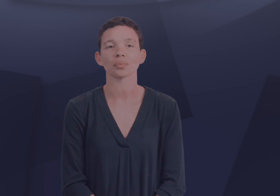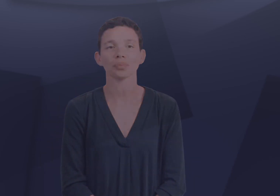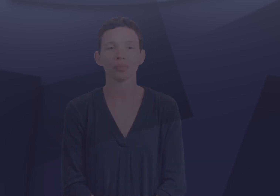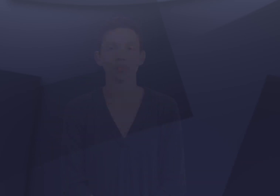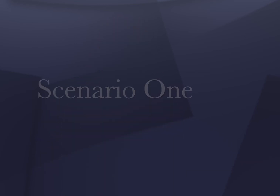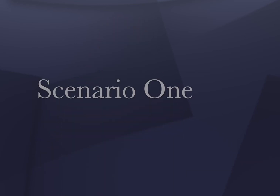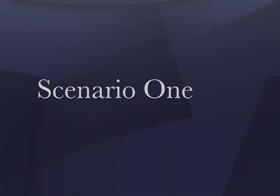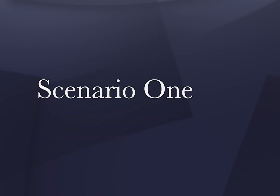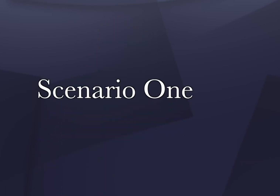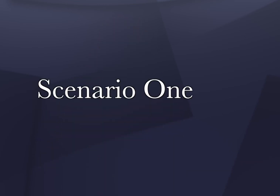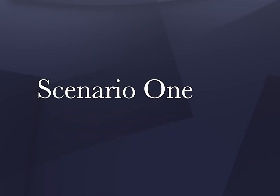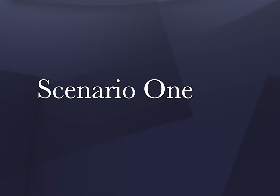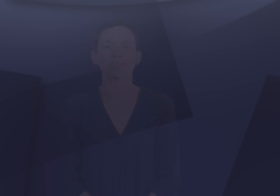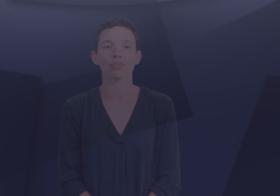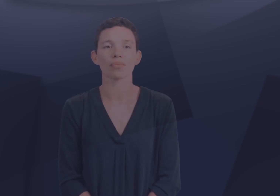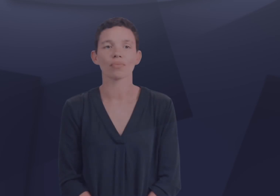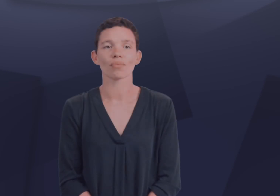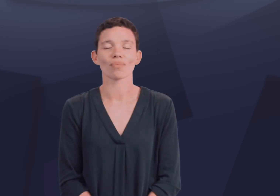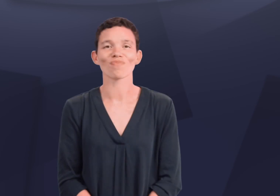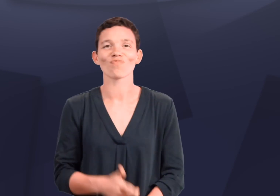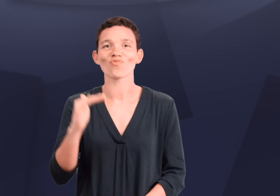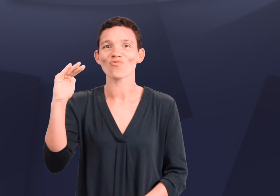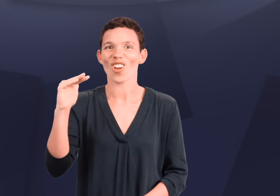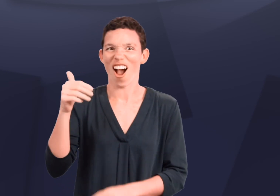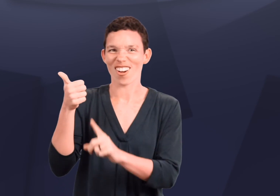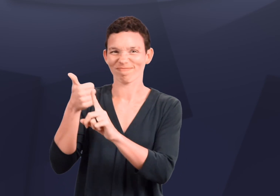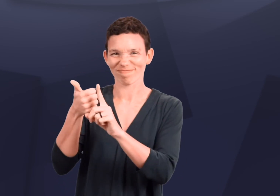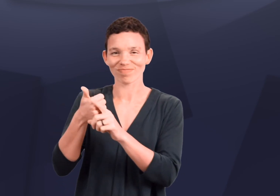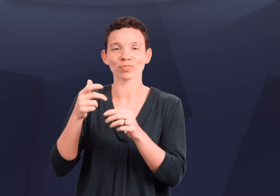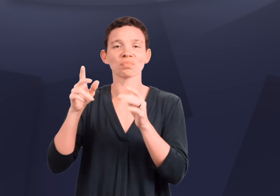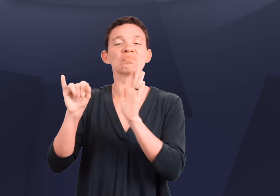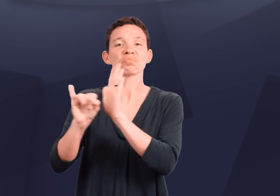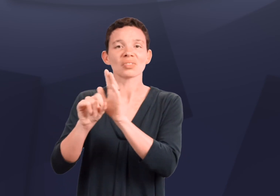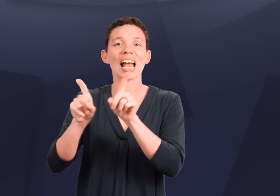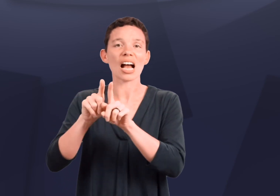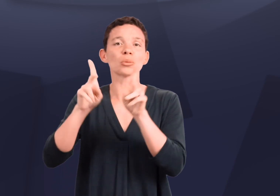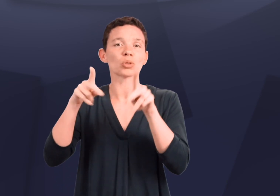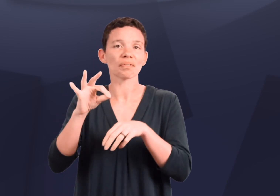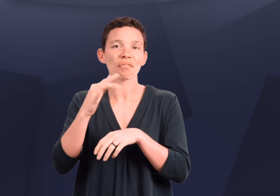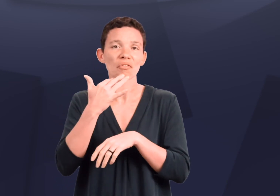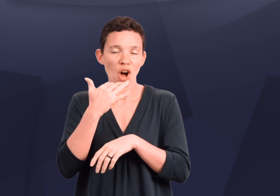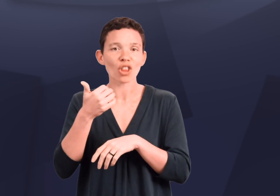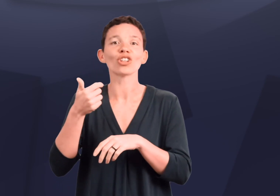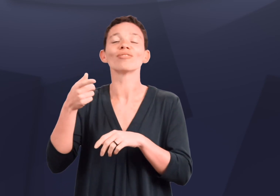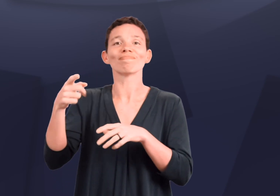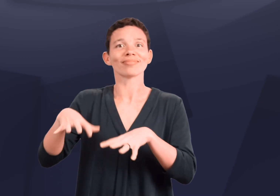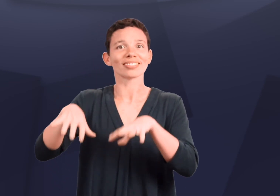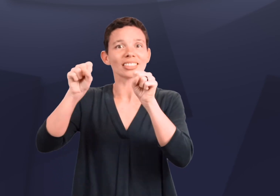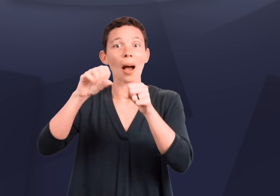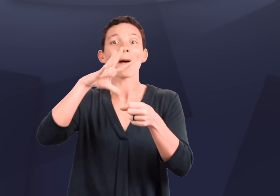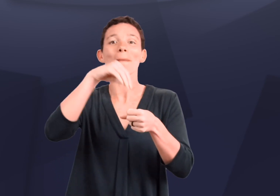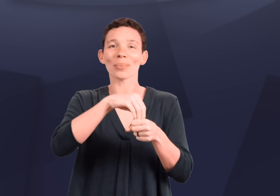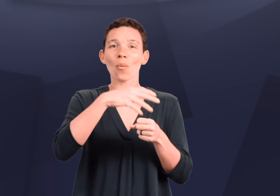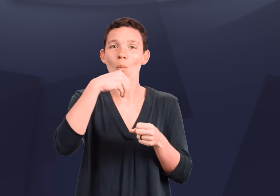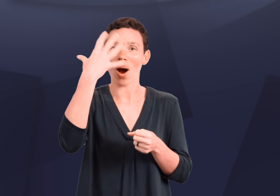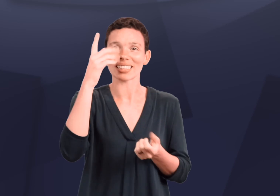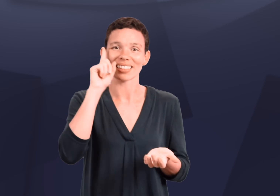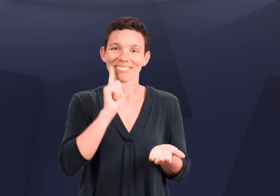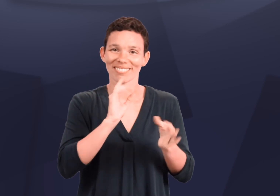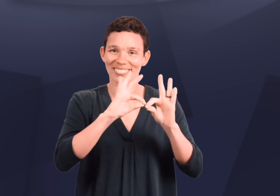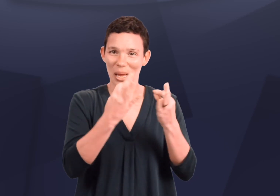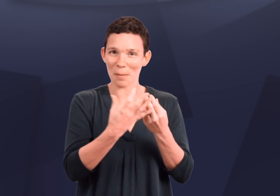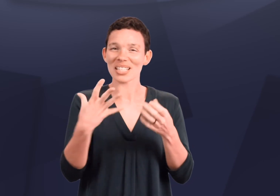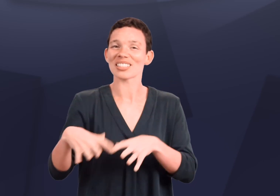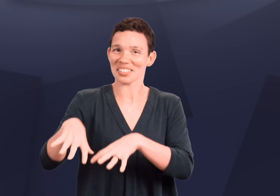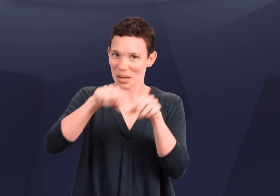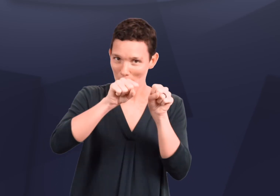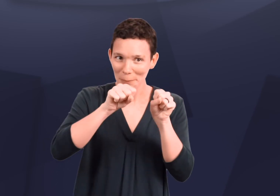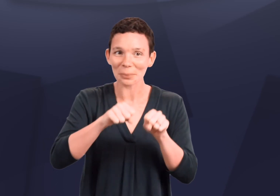A child who identifies as a person of color is being adopted by a white deaf family.